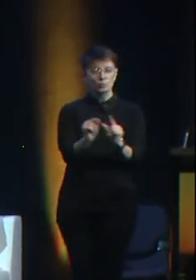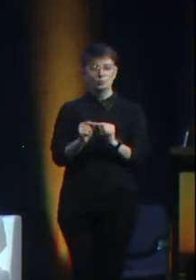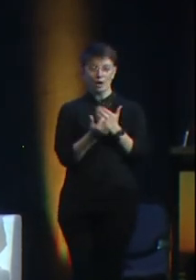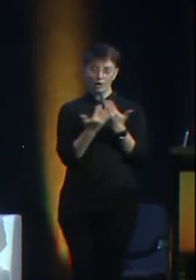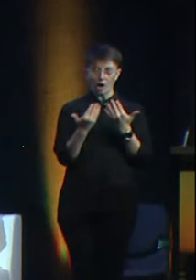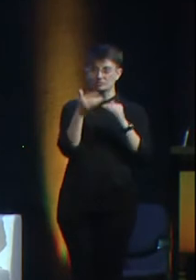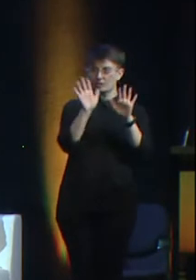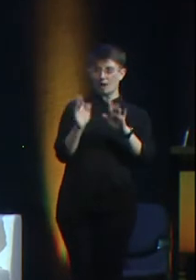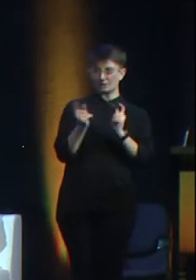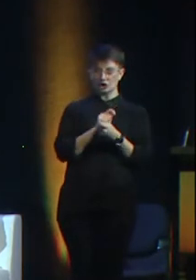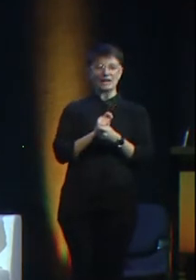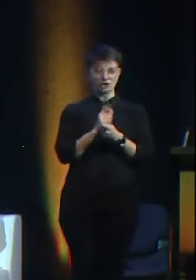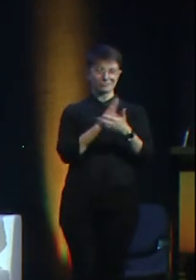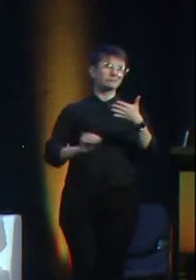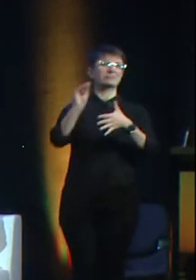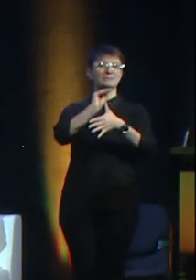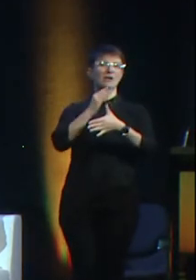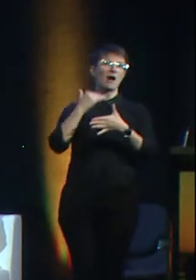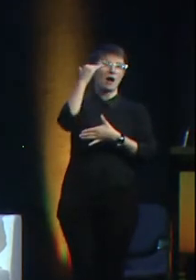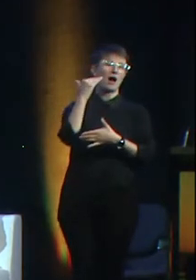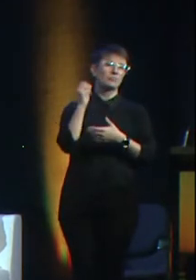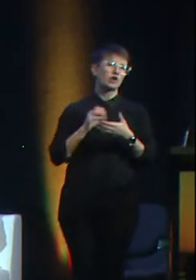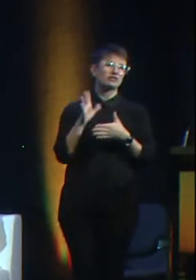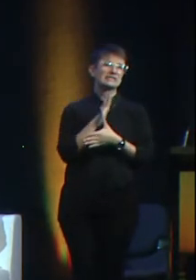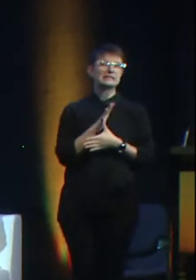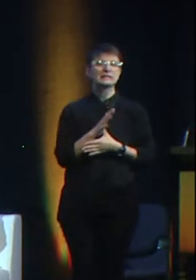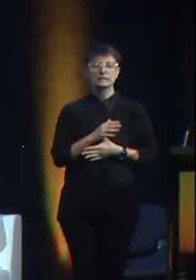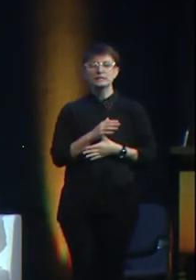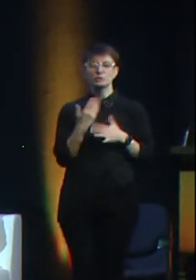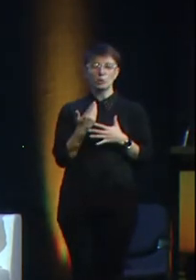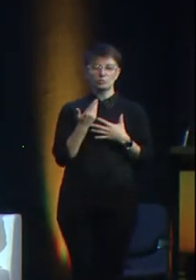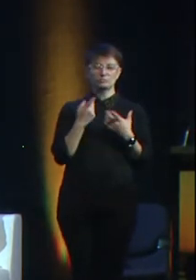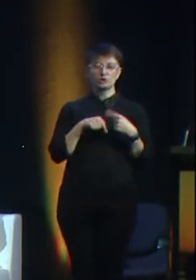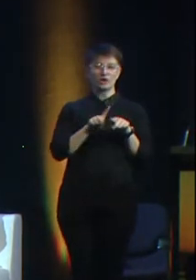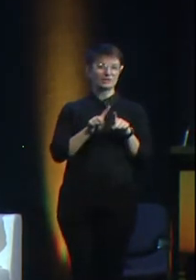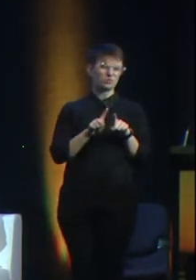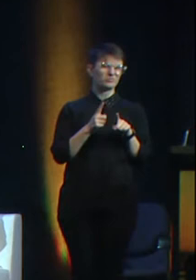that they're looking to develop policy and that around as well. Iwi need to be clearly